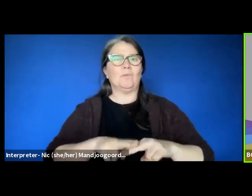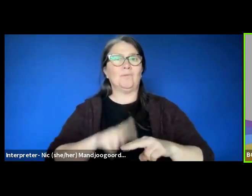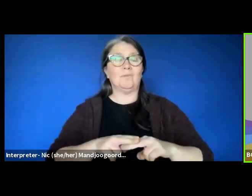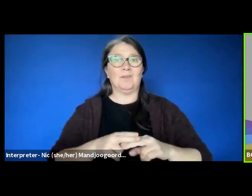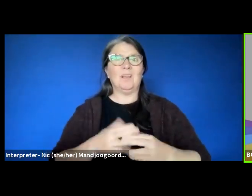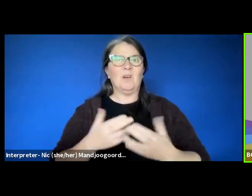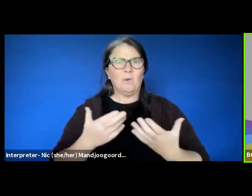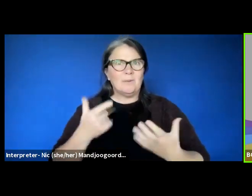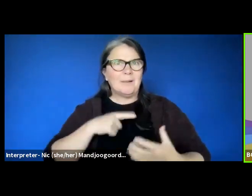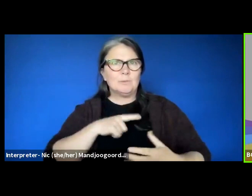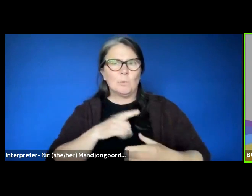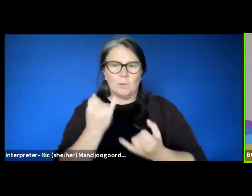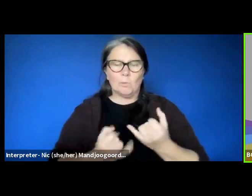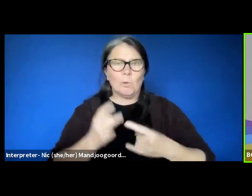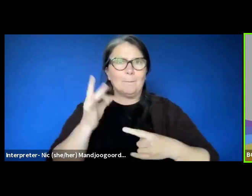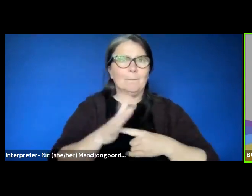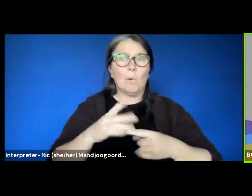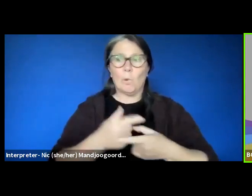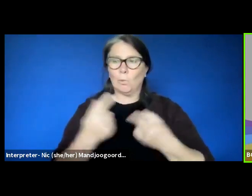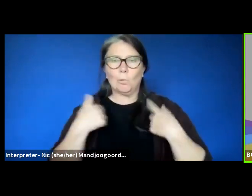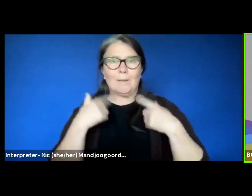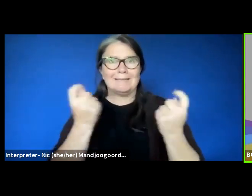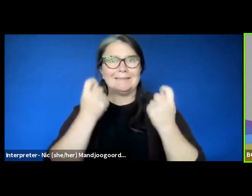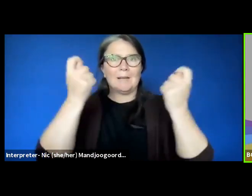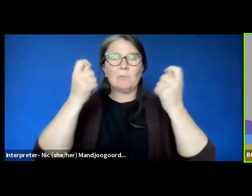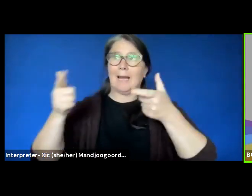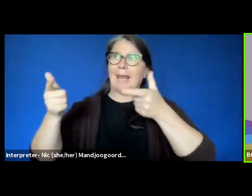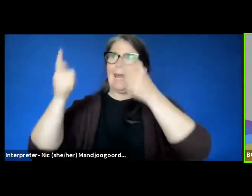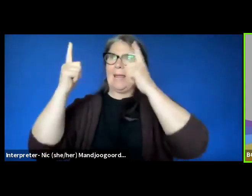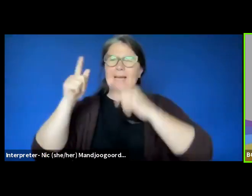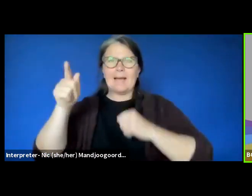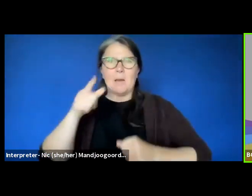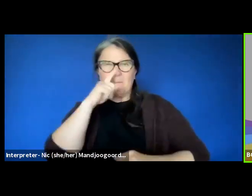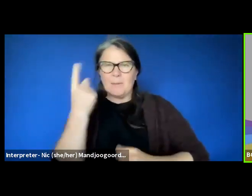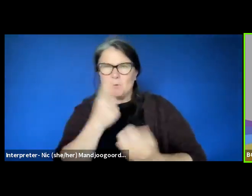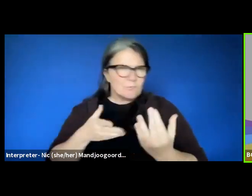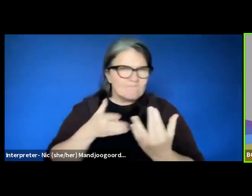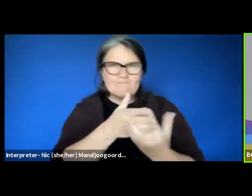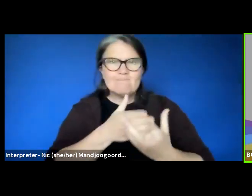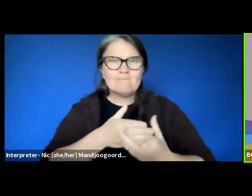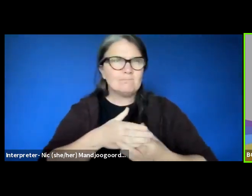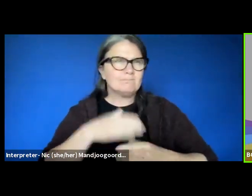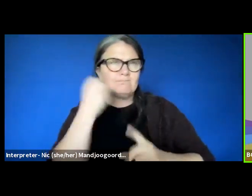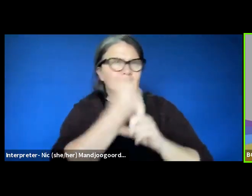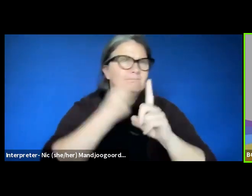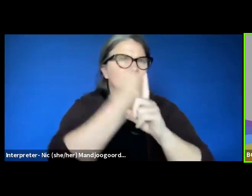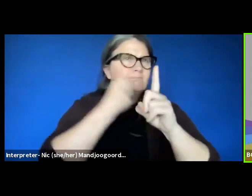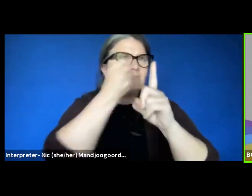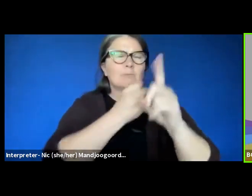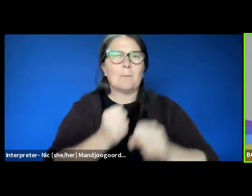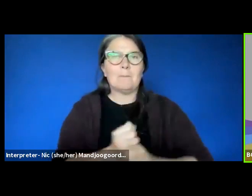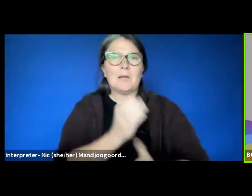more important. nt to champion the latest the disruptors, those who make it happen disruptors, those who make it happen the young LG PTQI happen the young LG PTQI plus